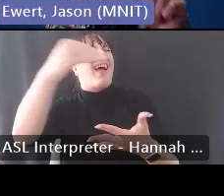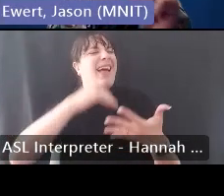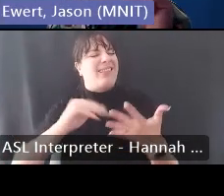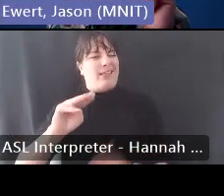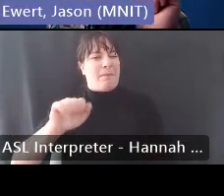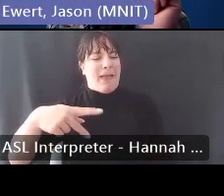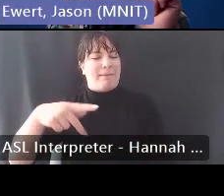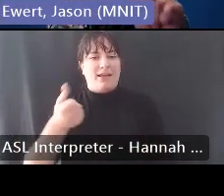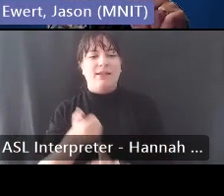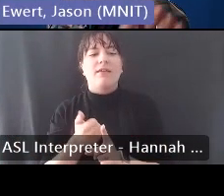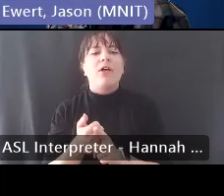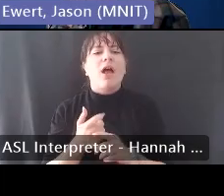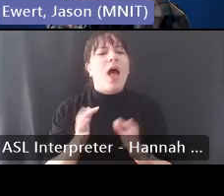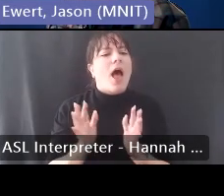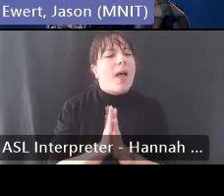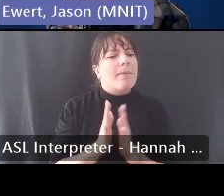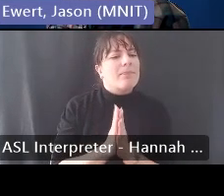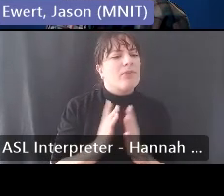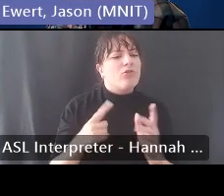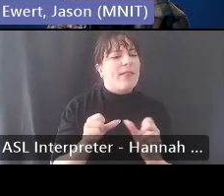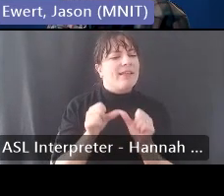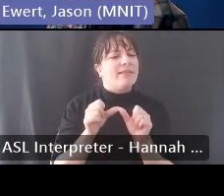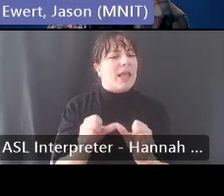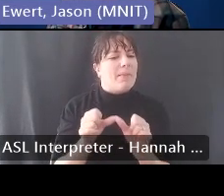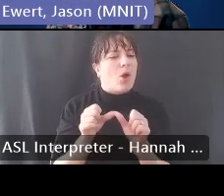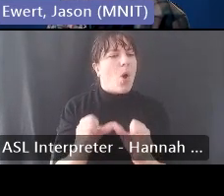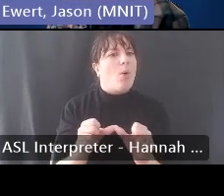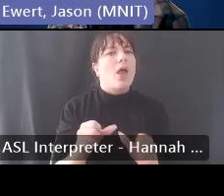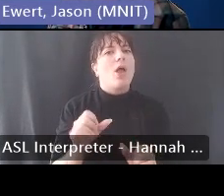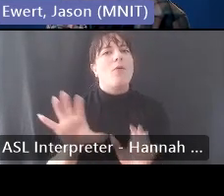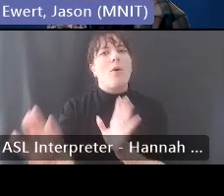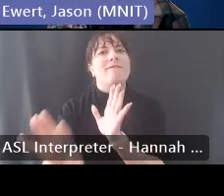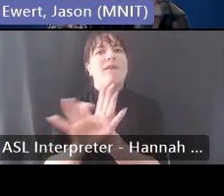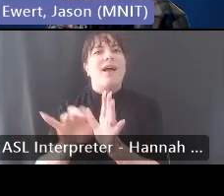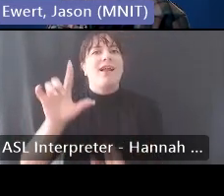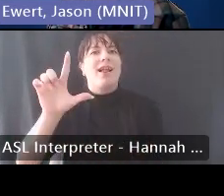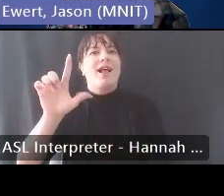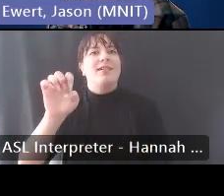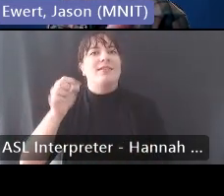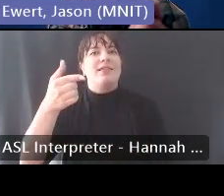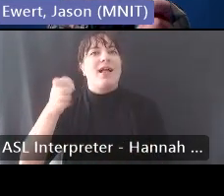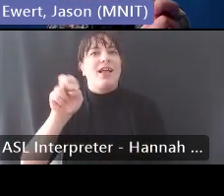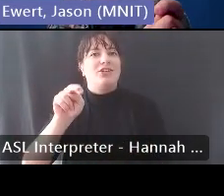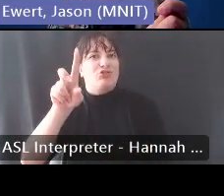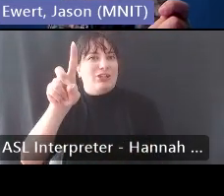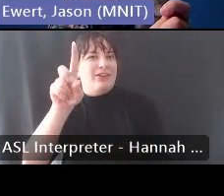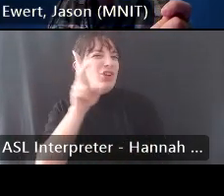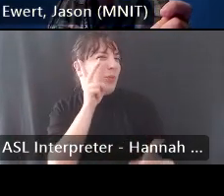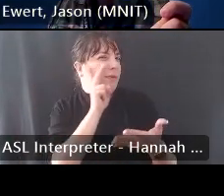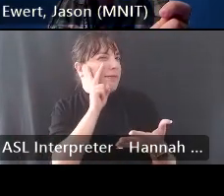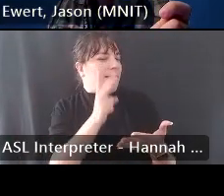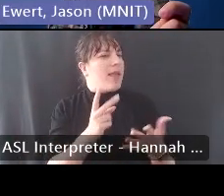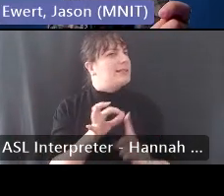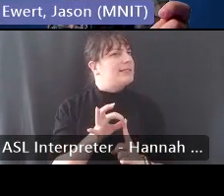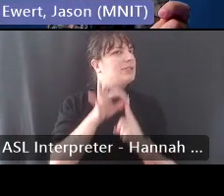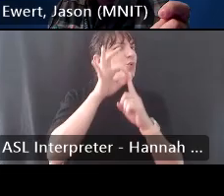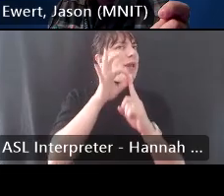So if we keep going down, we'll go into the legend, and you'll see some issues with that. And I can comment quickly on that, too. OK.